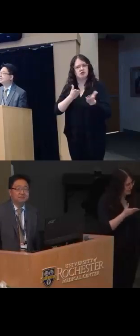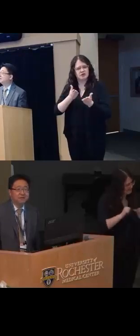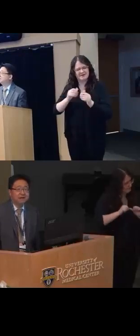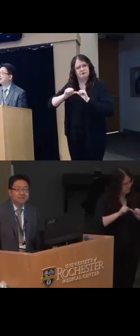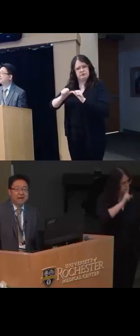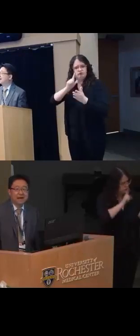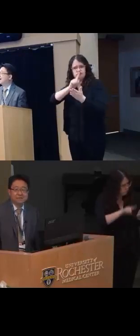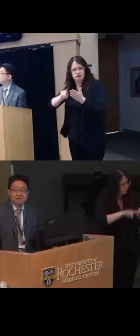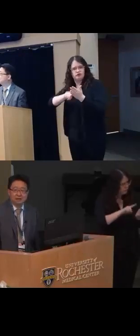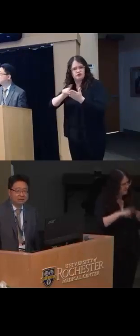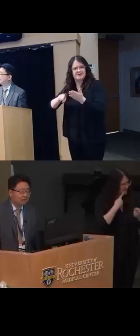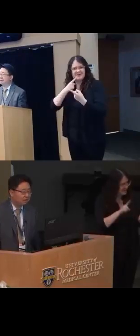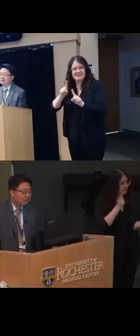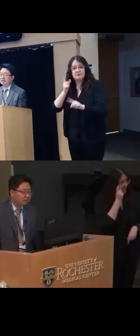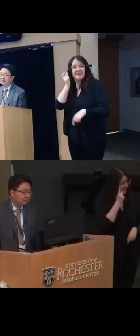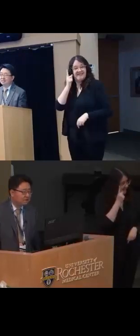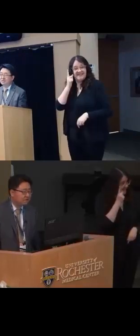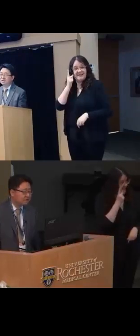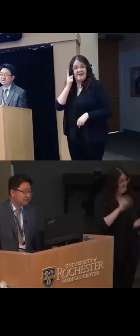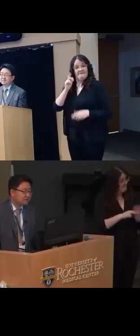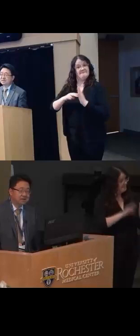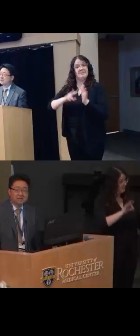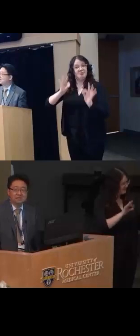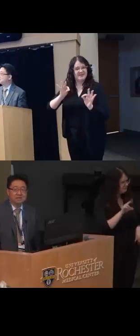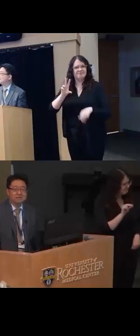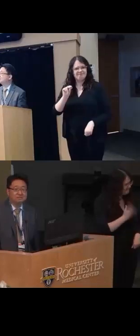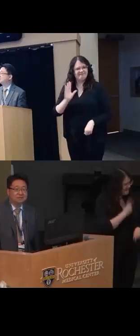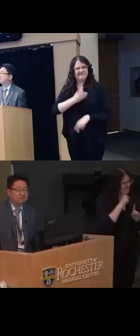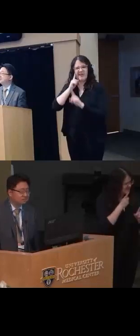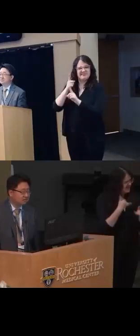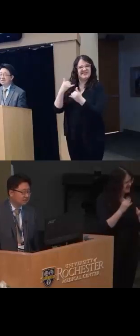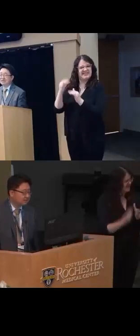but we have gaps in our missions especially in education that we need to address